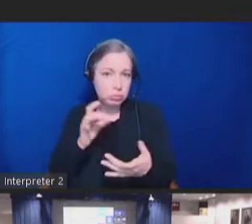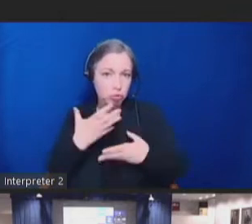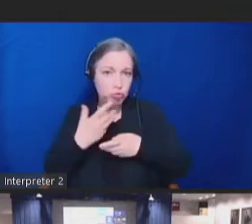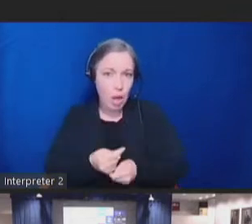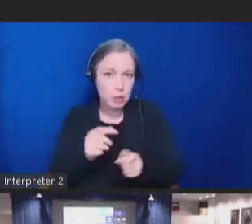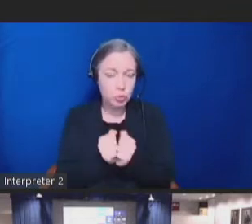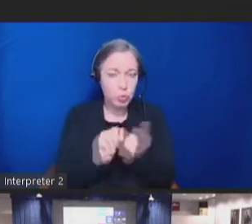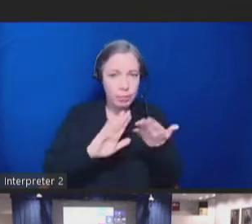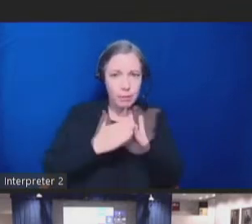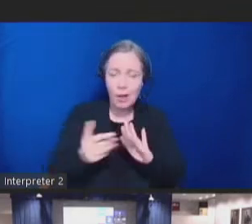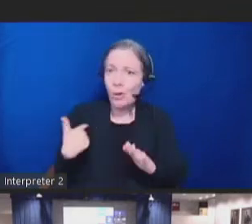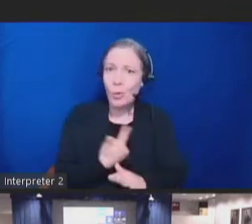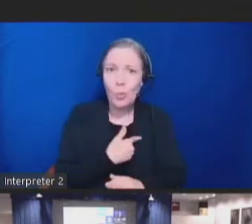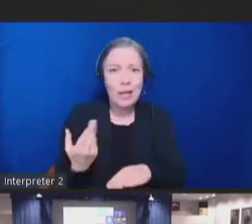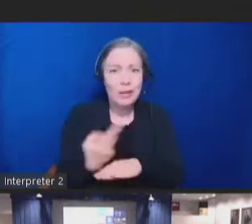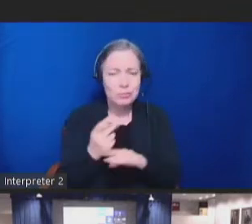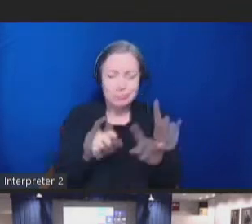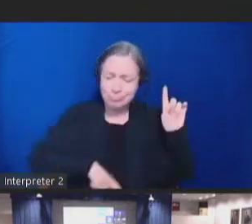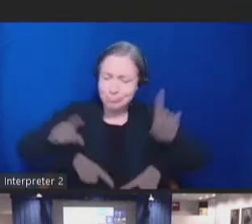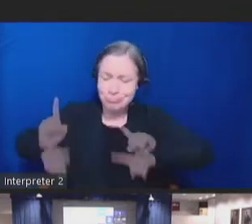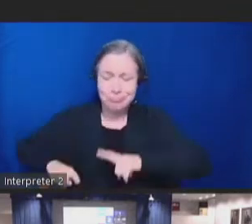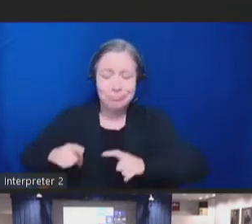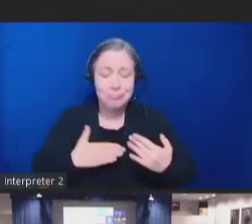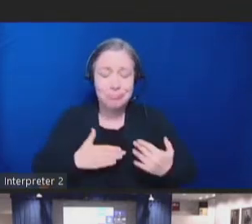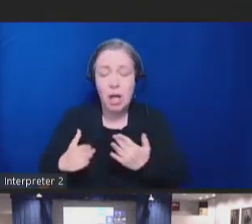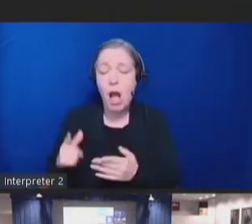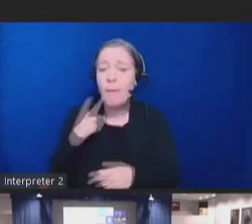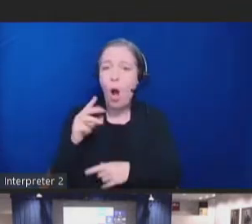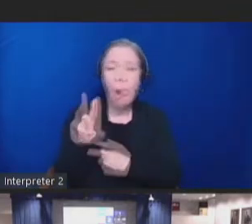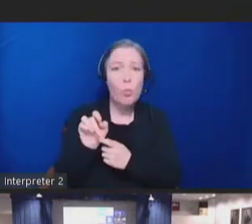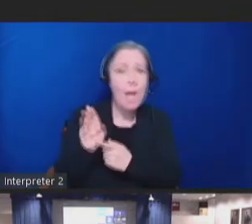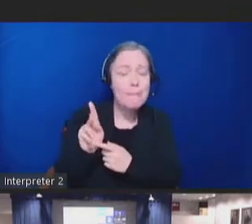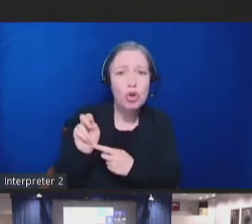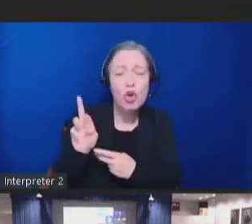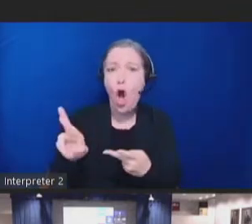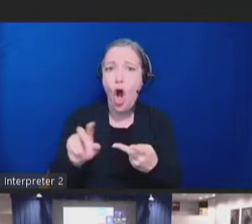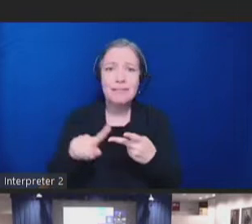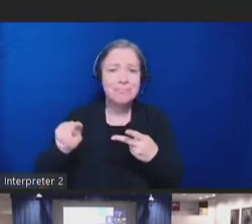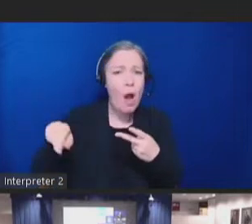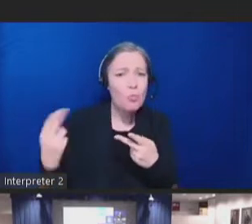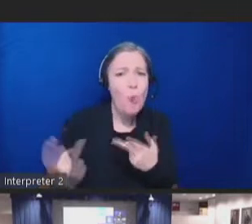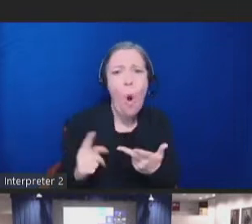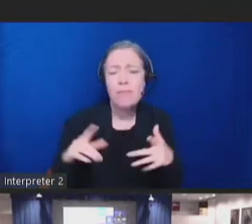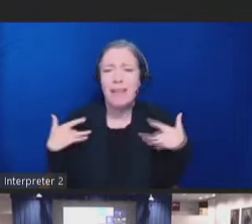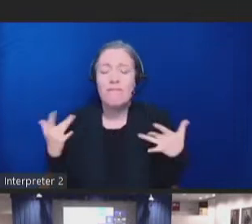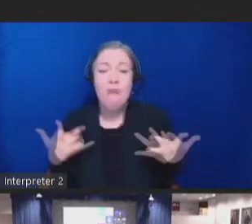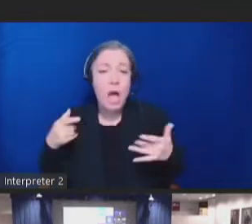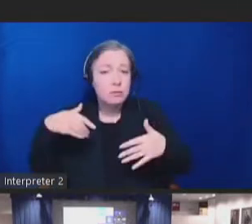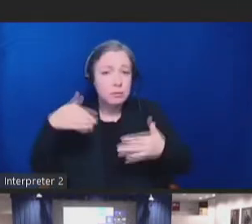tactics, webinars, panels, town halls, right? Events like this in-person education clinics.